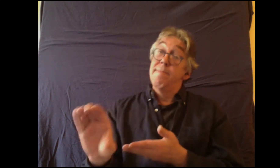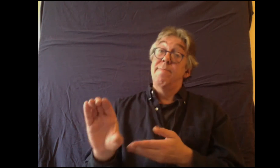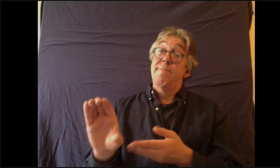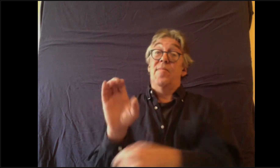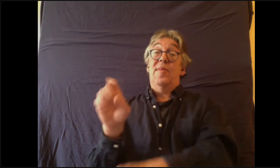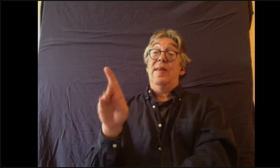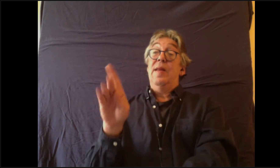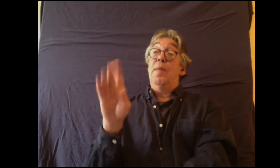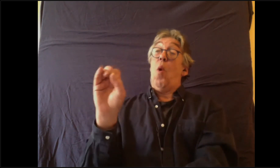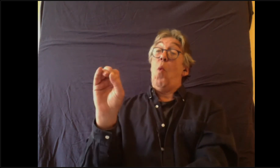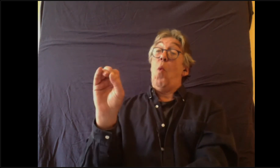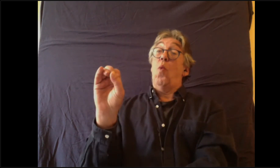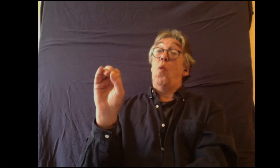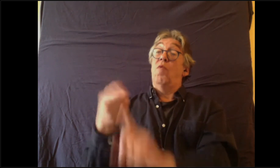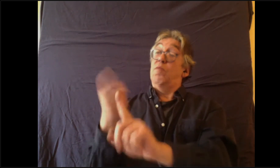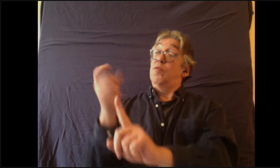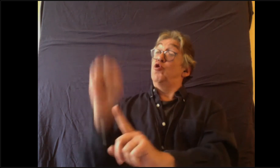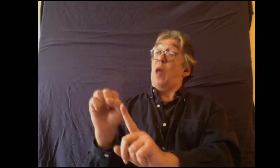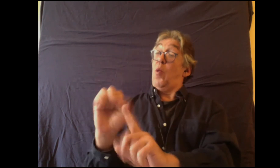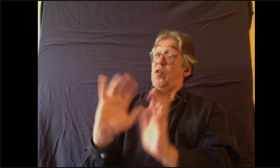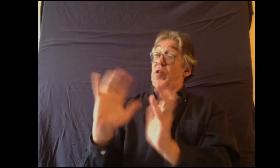This would be a crosscutting activity for us.